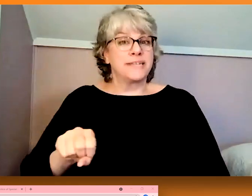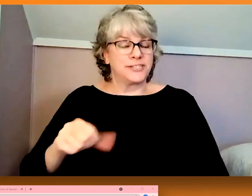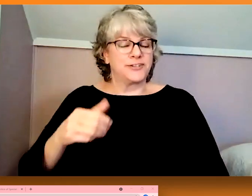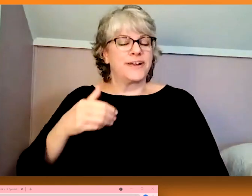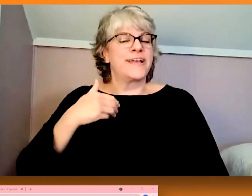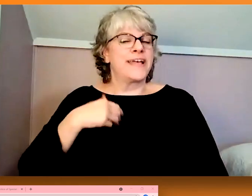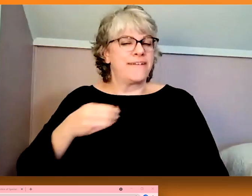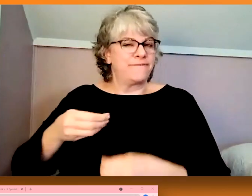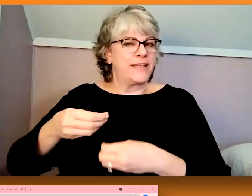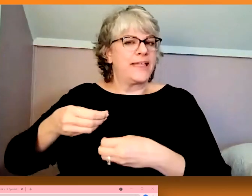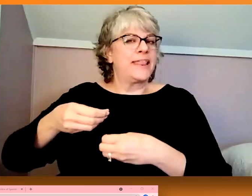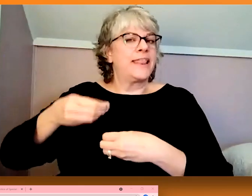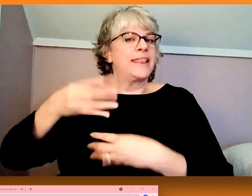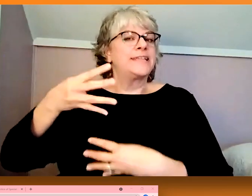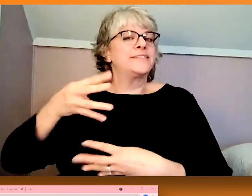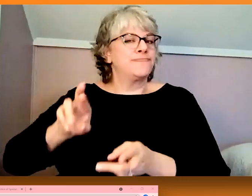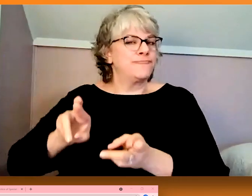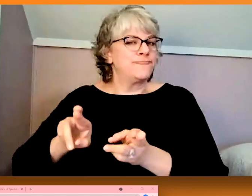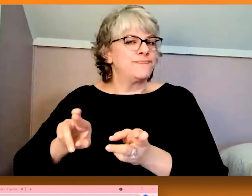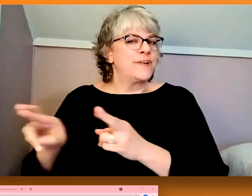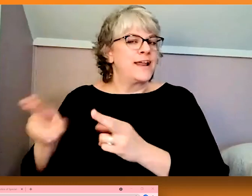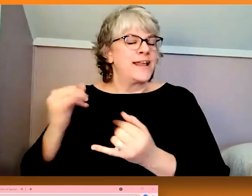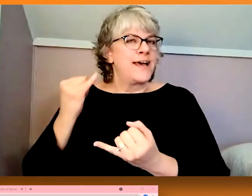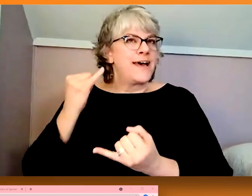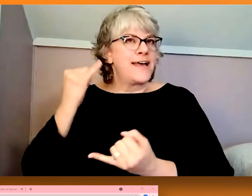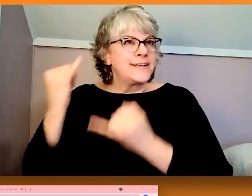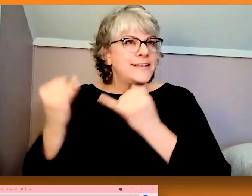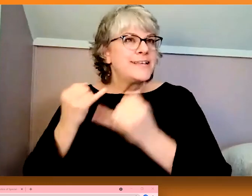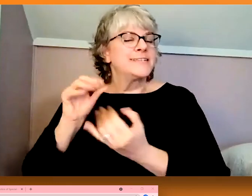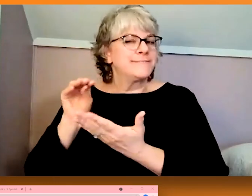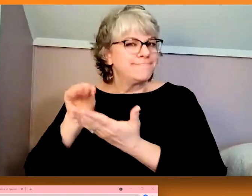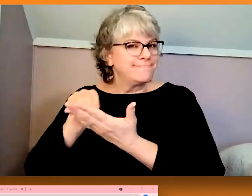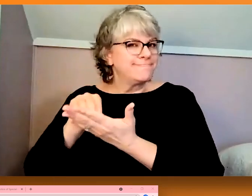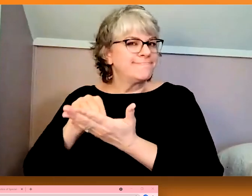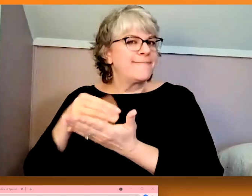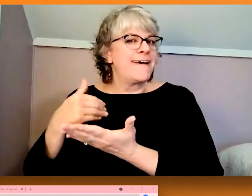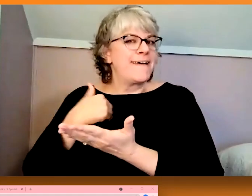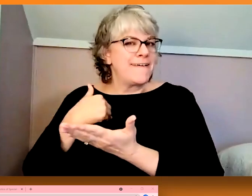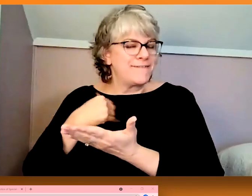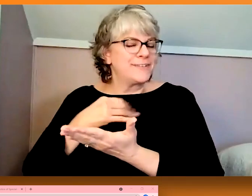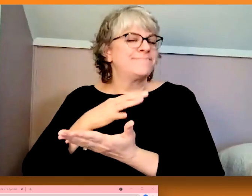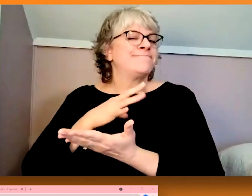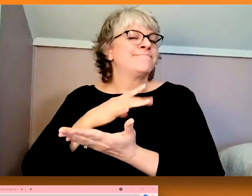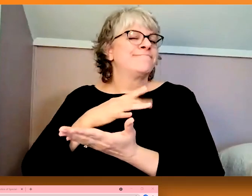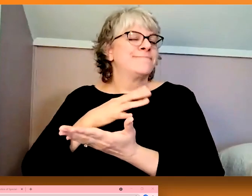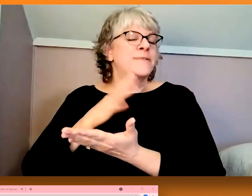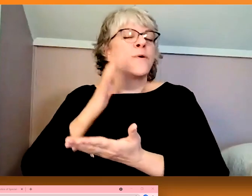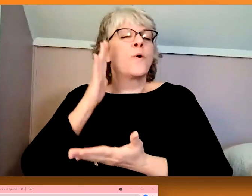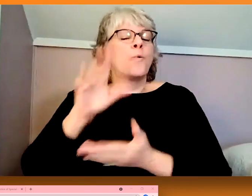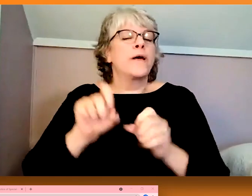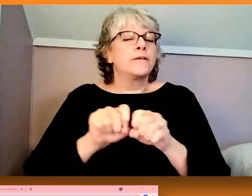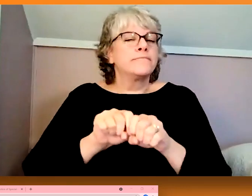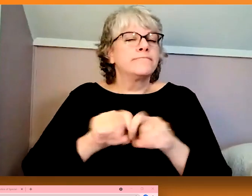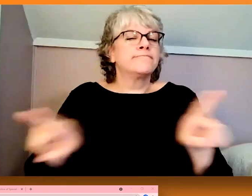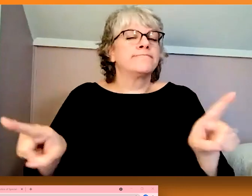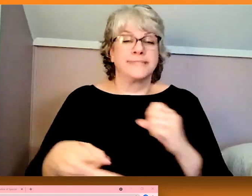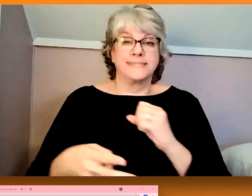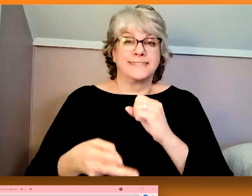for next semester, and we have good topics. We're excited for that. We'll do a save the date that will list